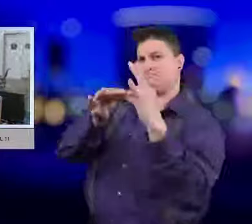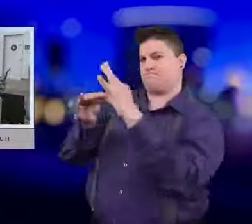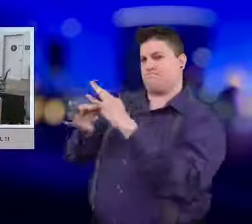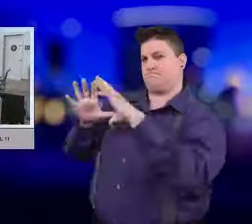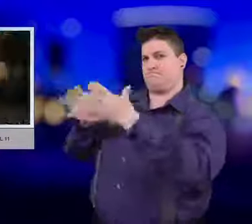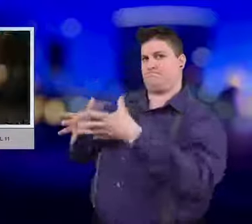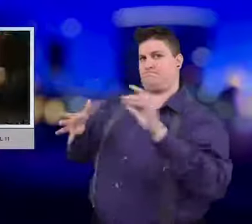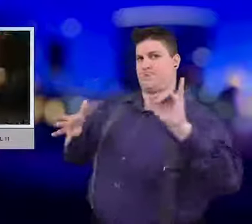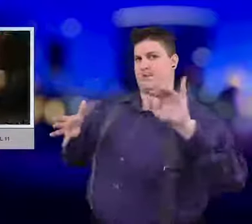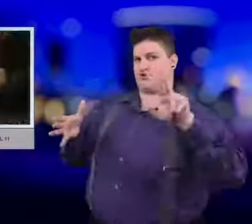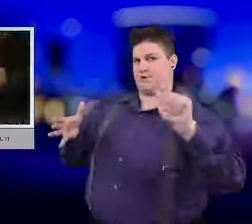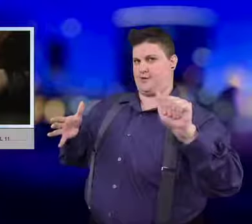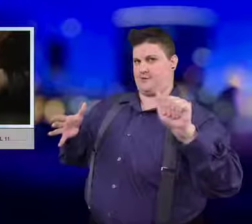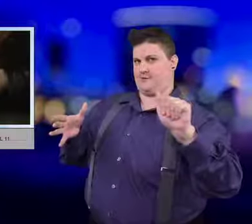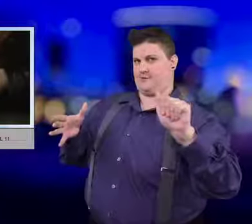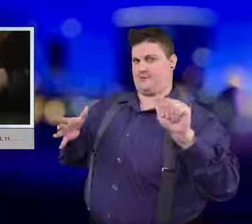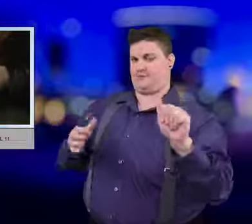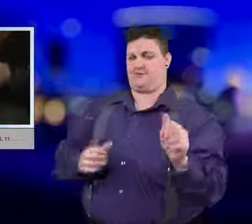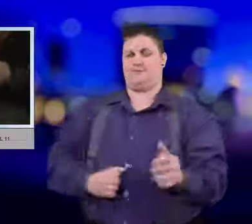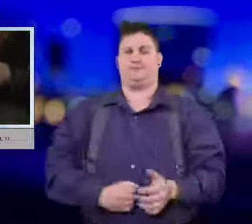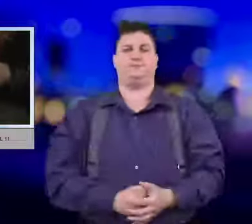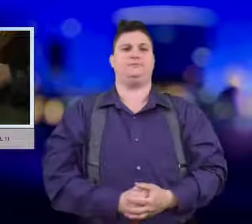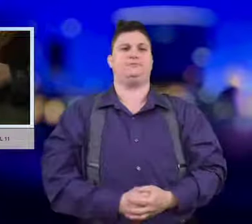had links to the group.